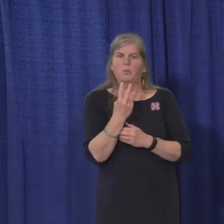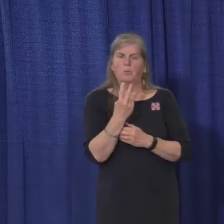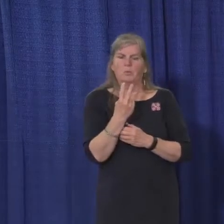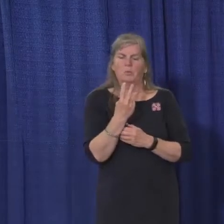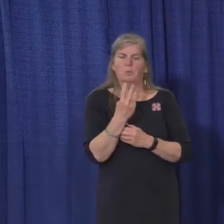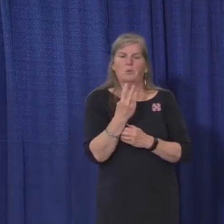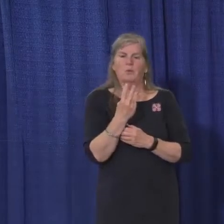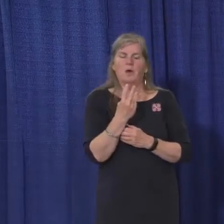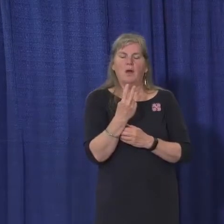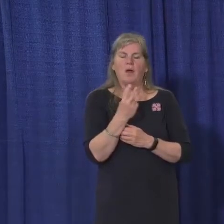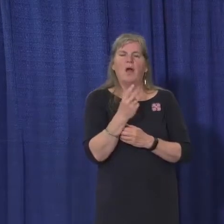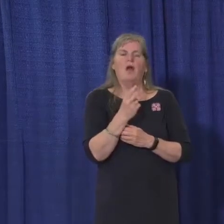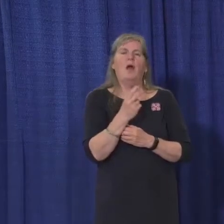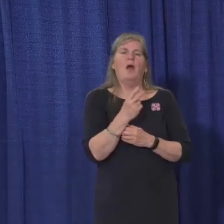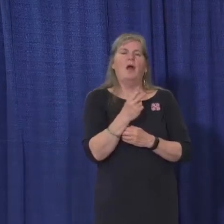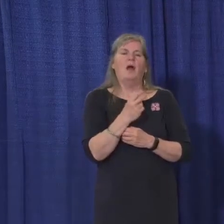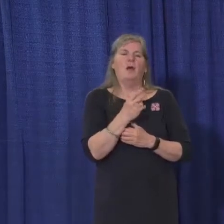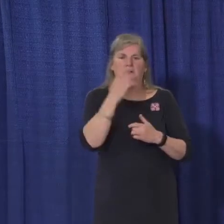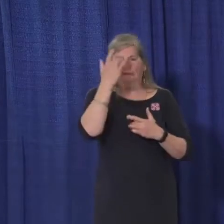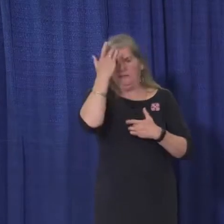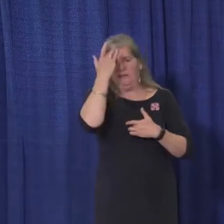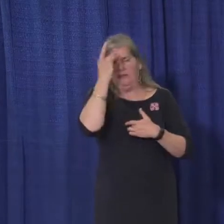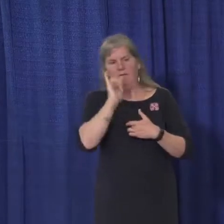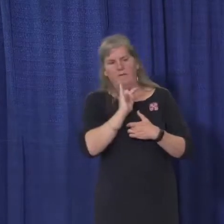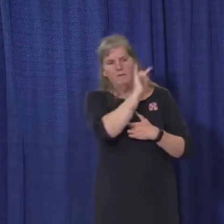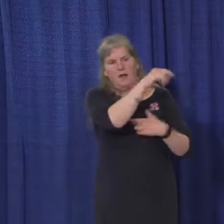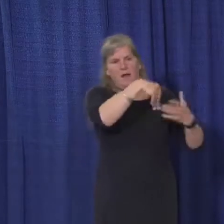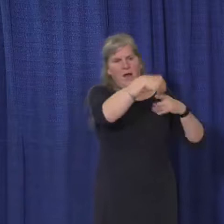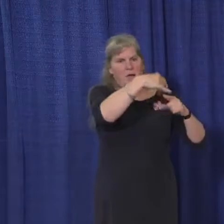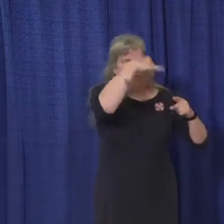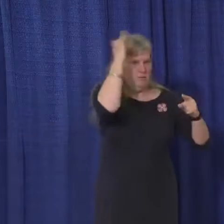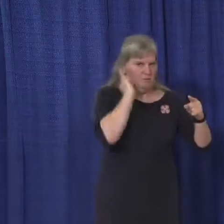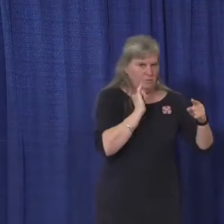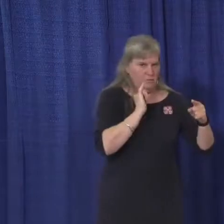while who were out of territory.